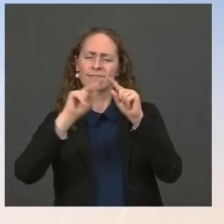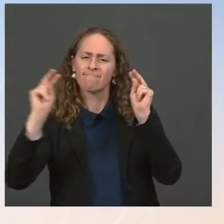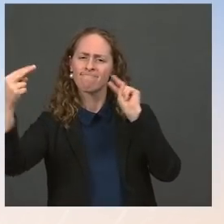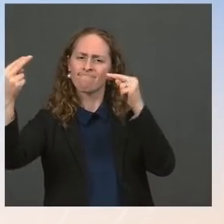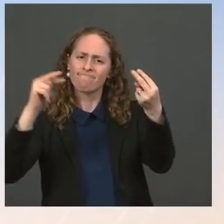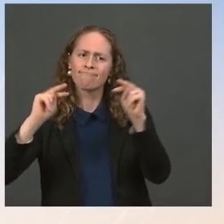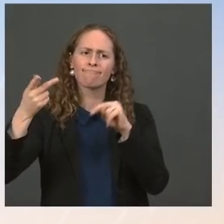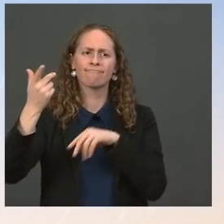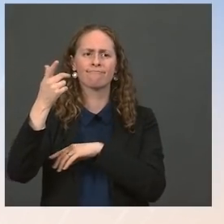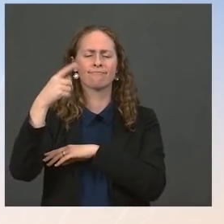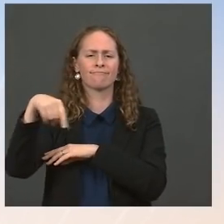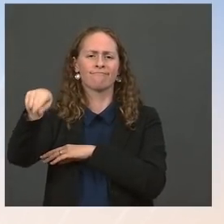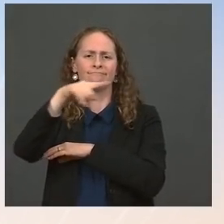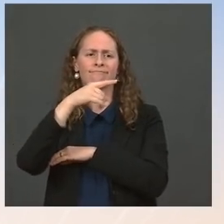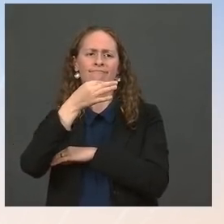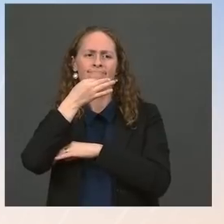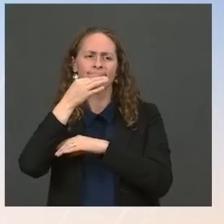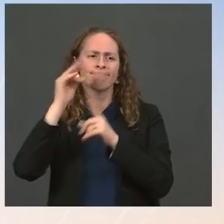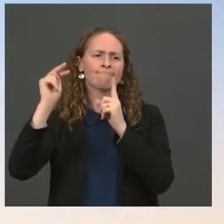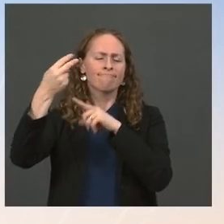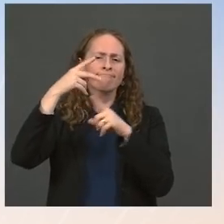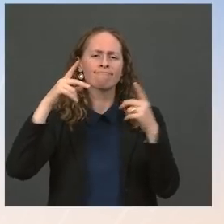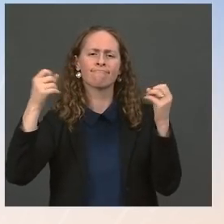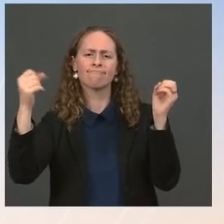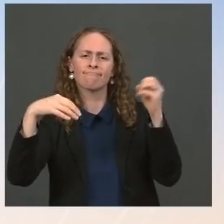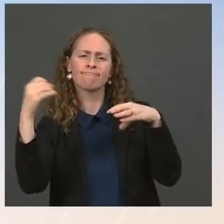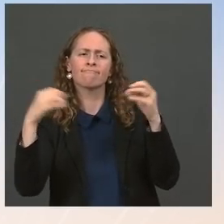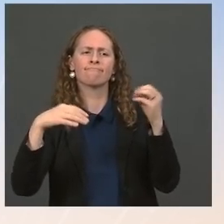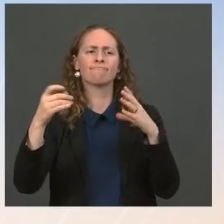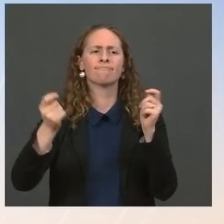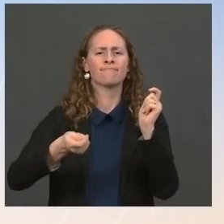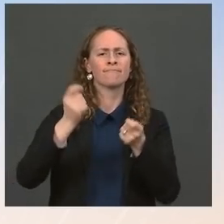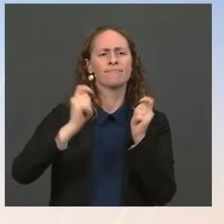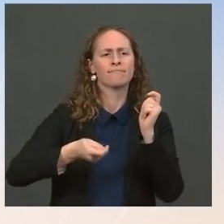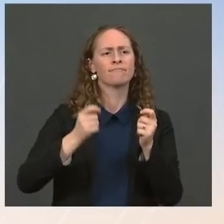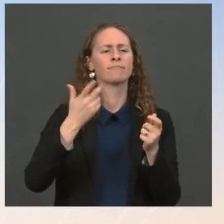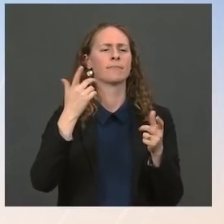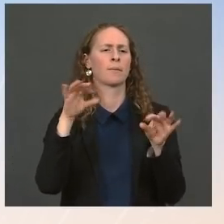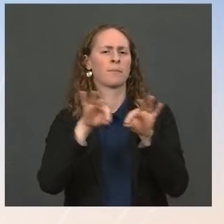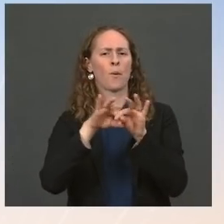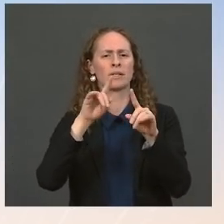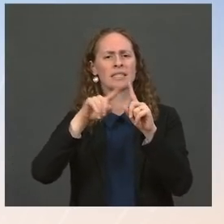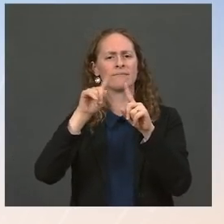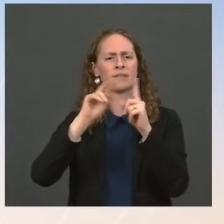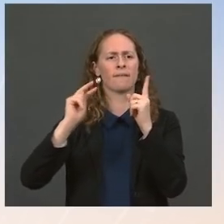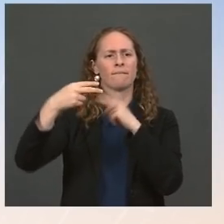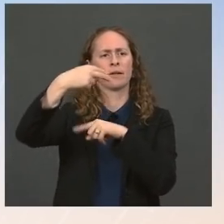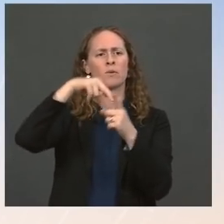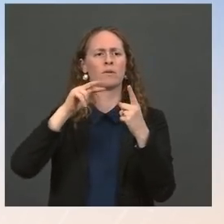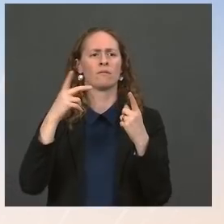to move forward and represent different viewpoints. And we're not going to comment on it -- or the President wouldn't comment on it